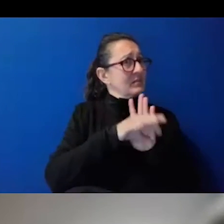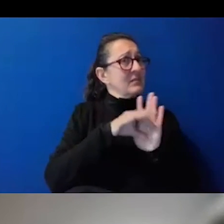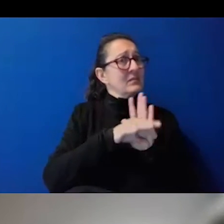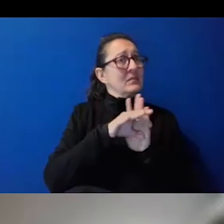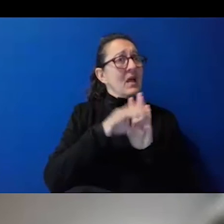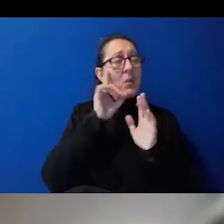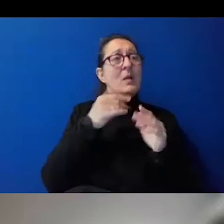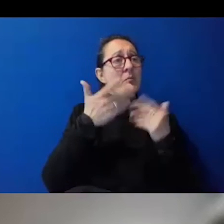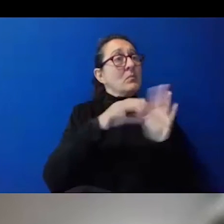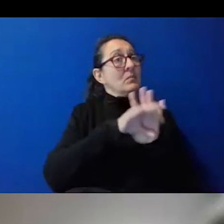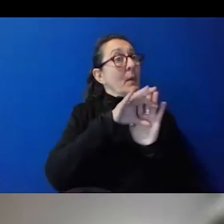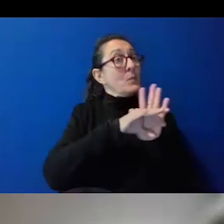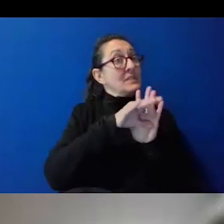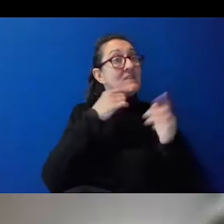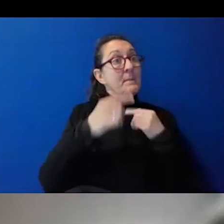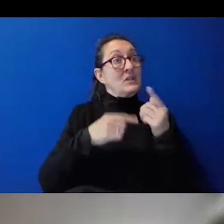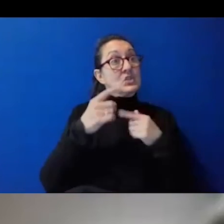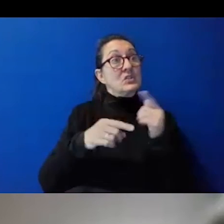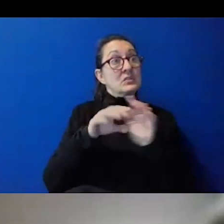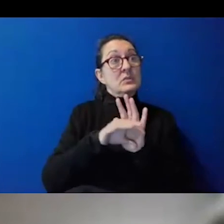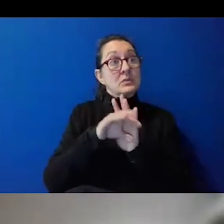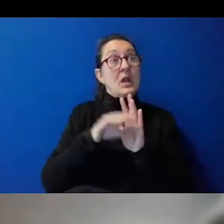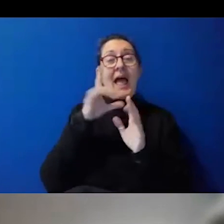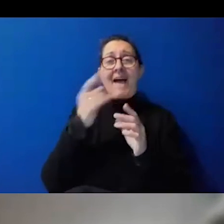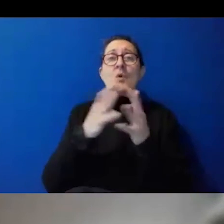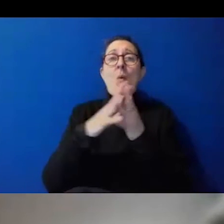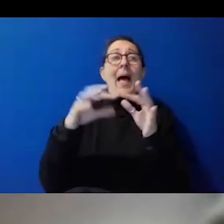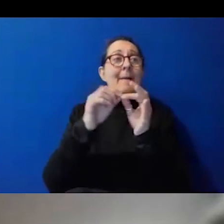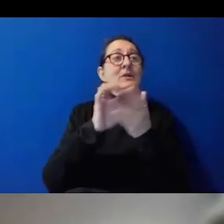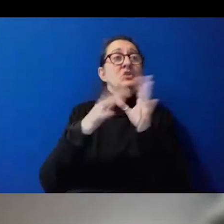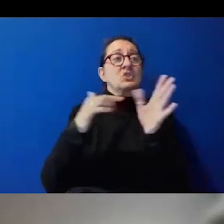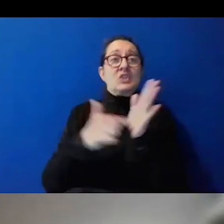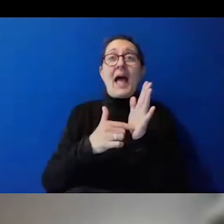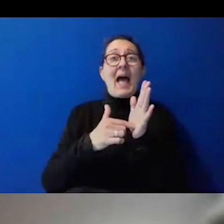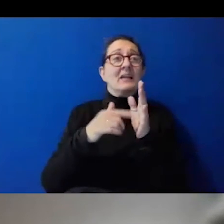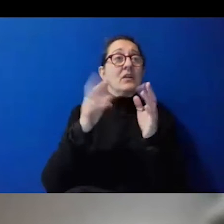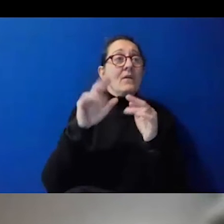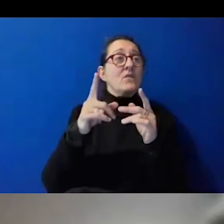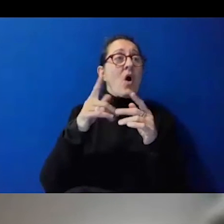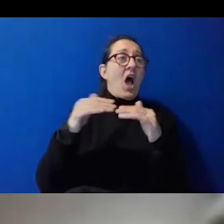uh so our web chat platform is really really good for those high volume low complexity uh